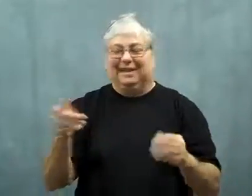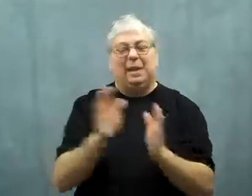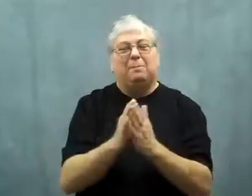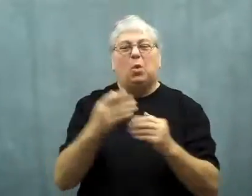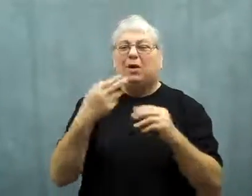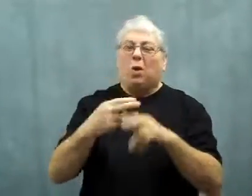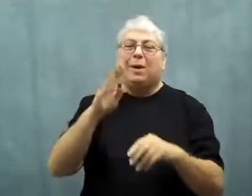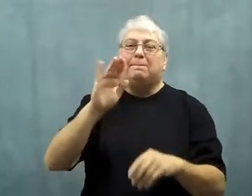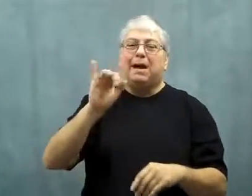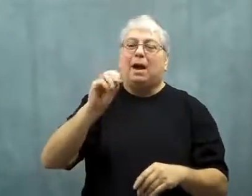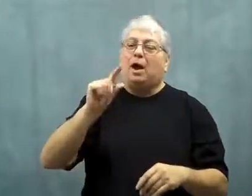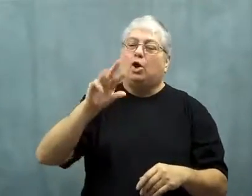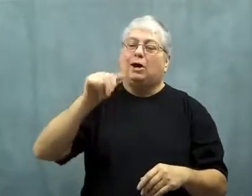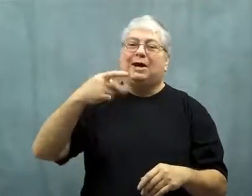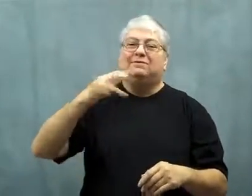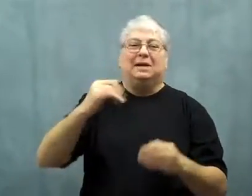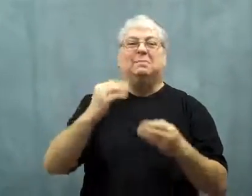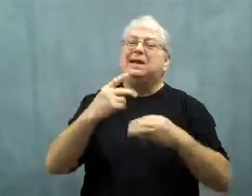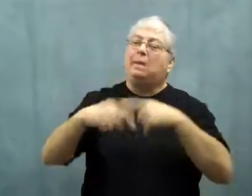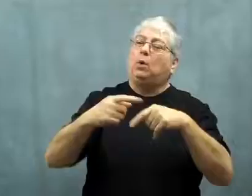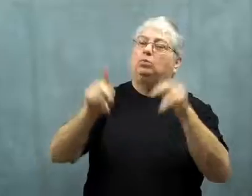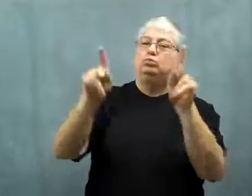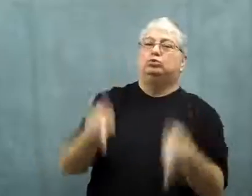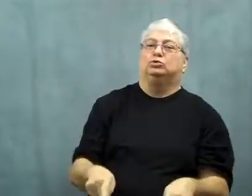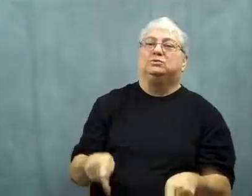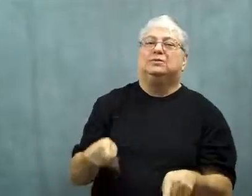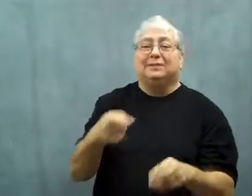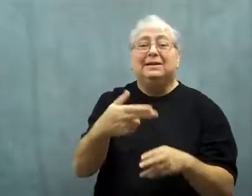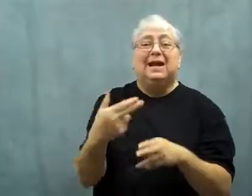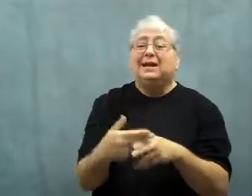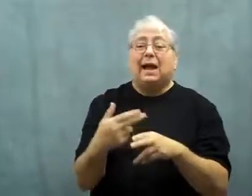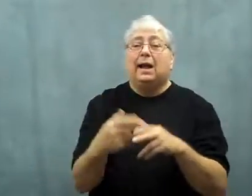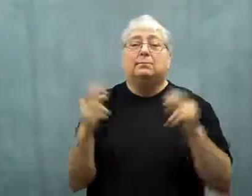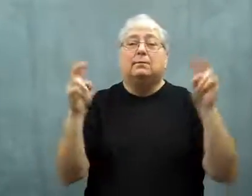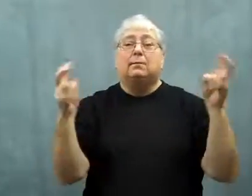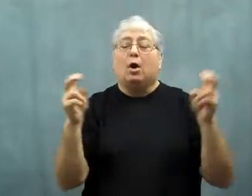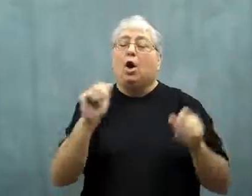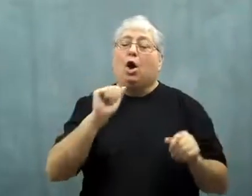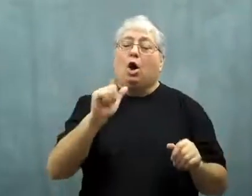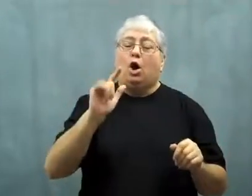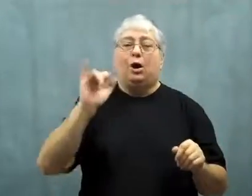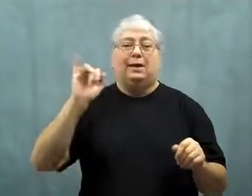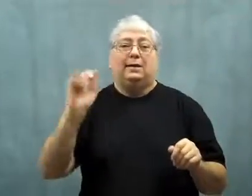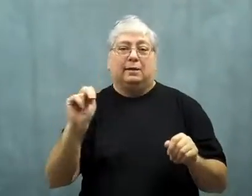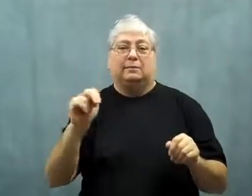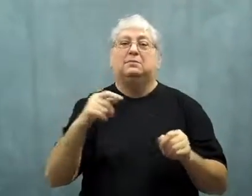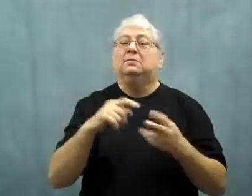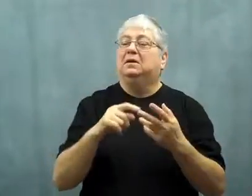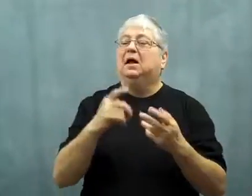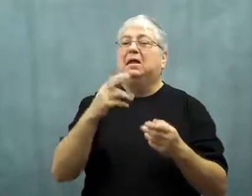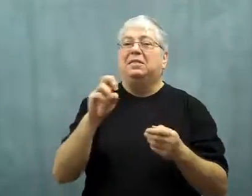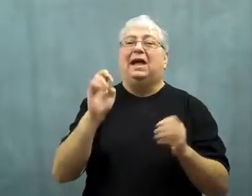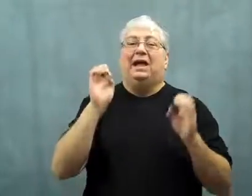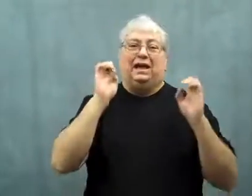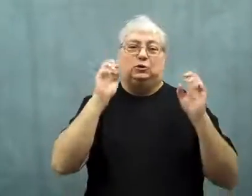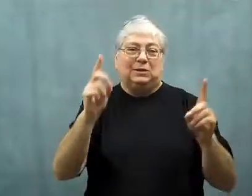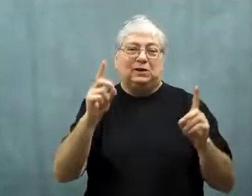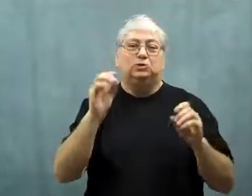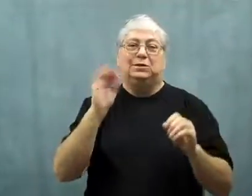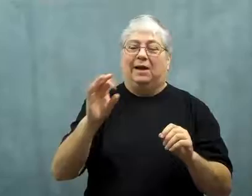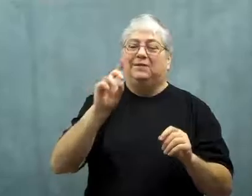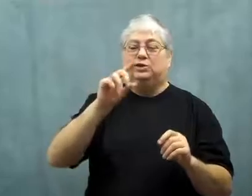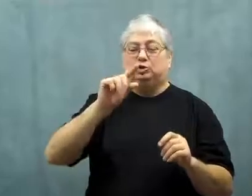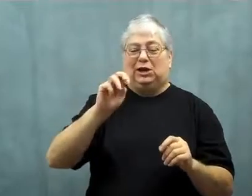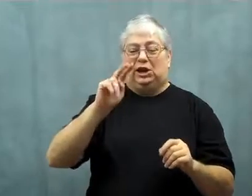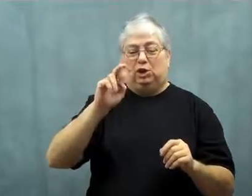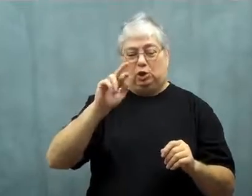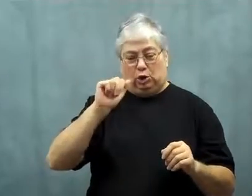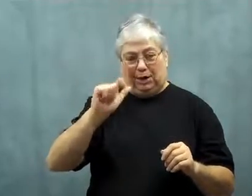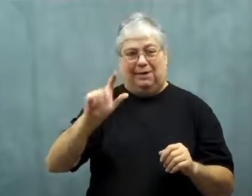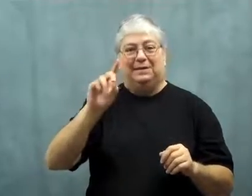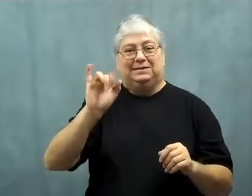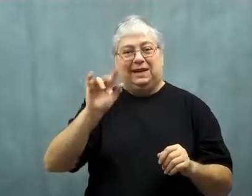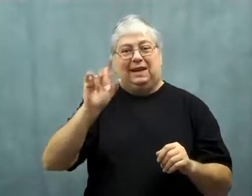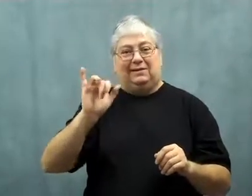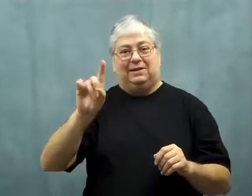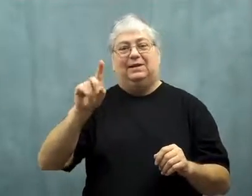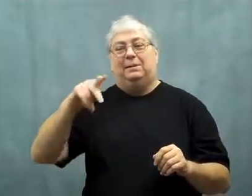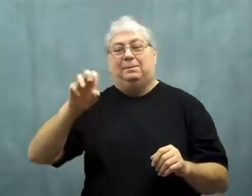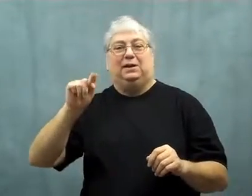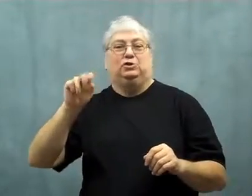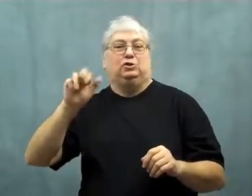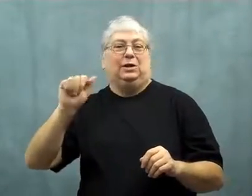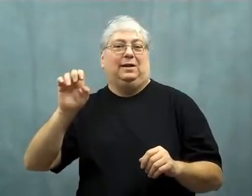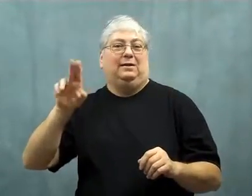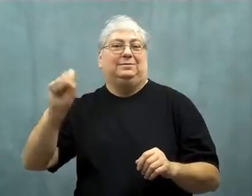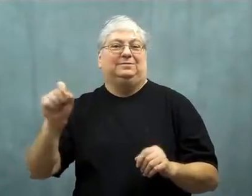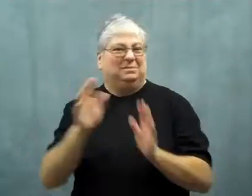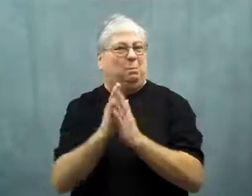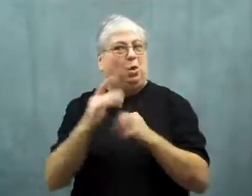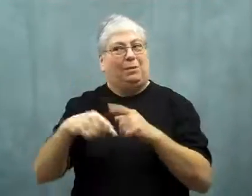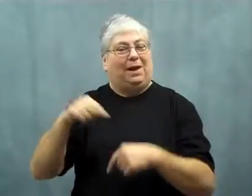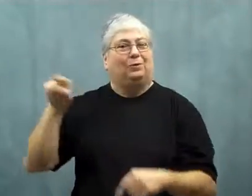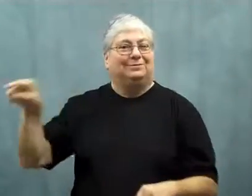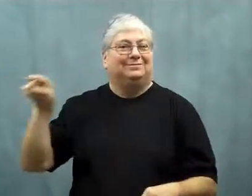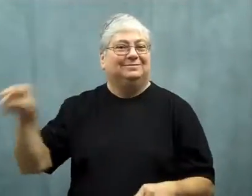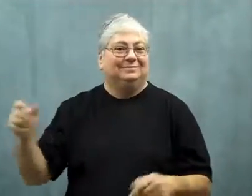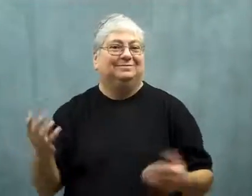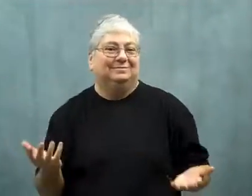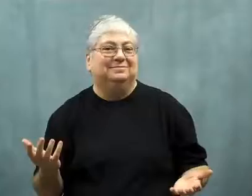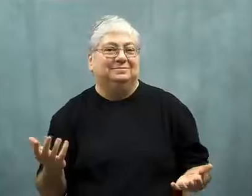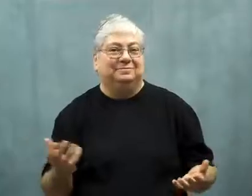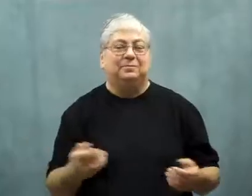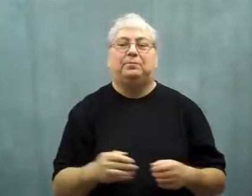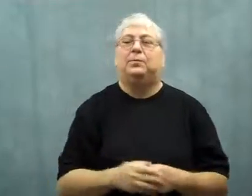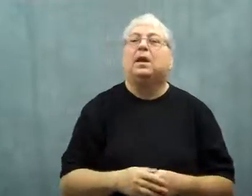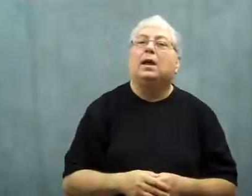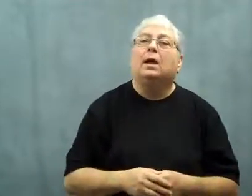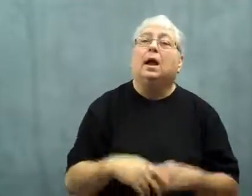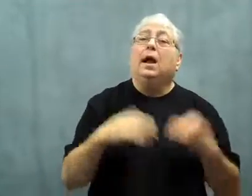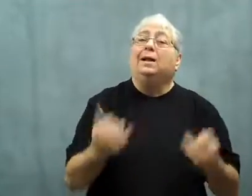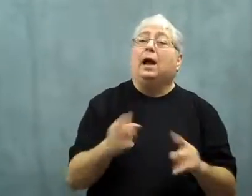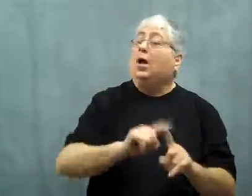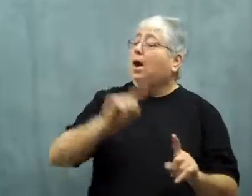It was a biography: "All In, The Education of General David Petraeus."